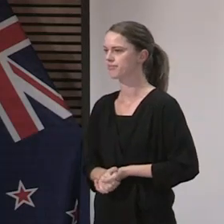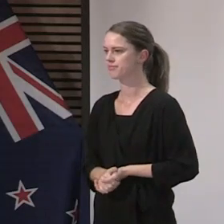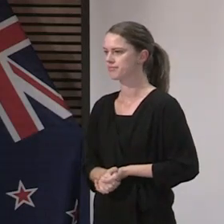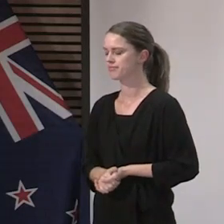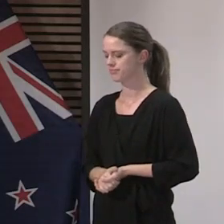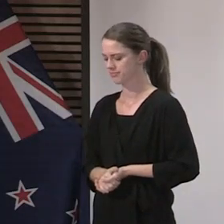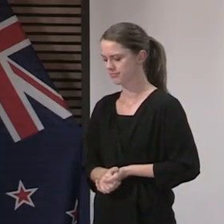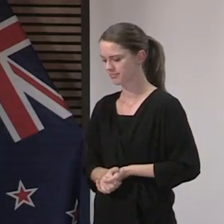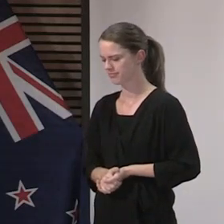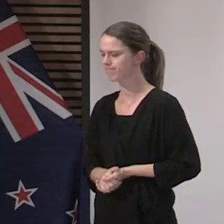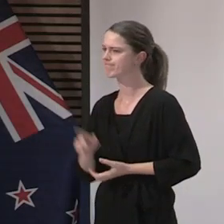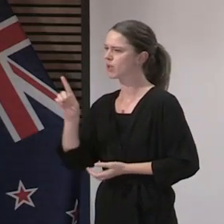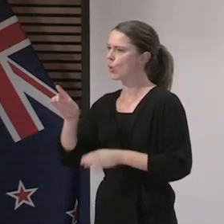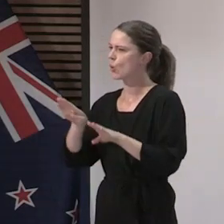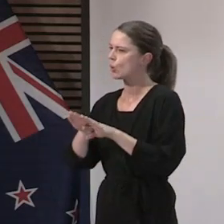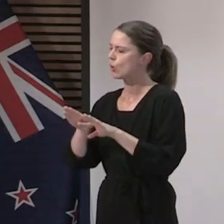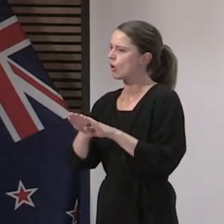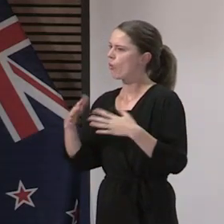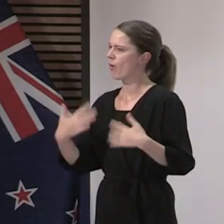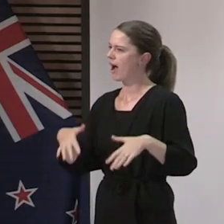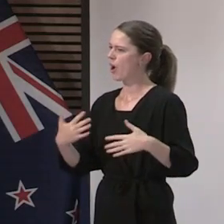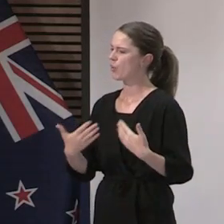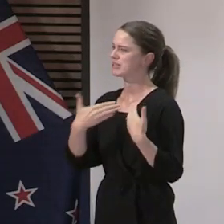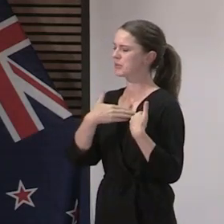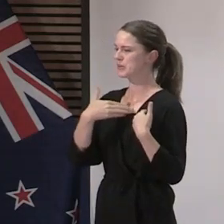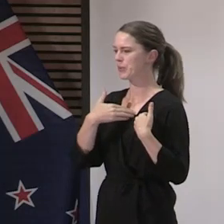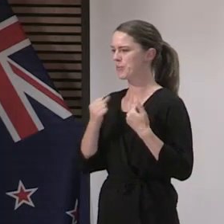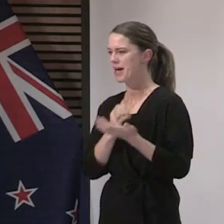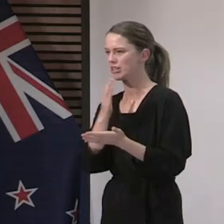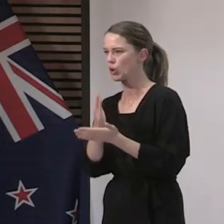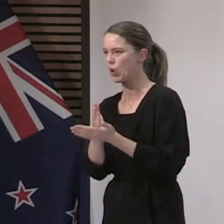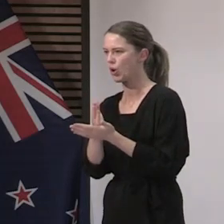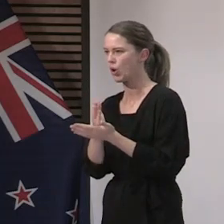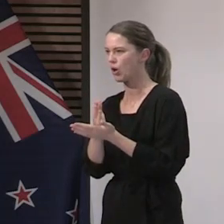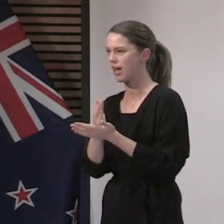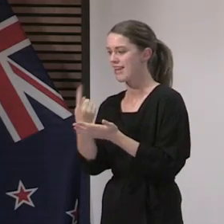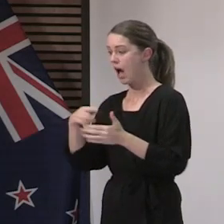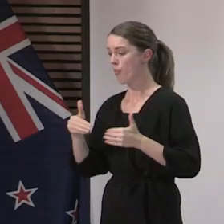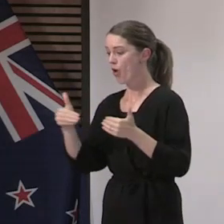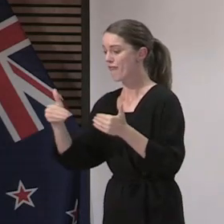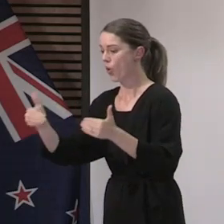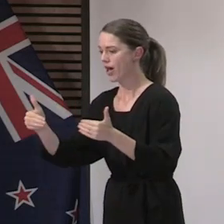prouder of the start that we have made together. But I also